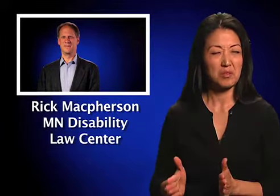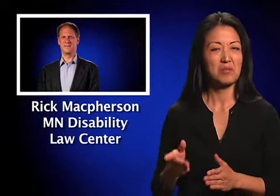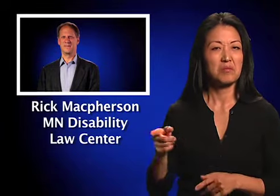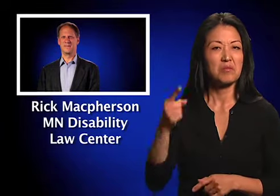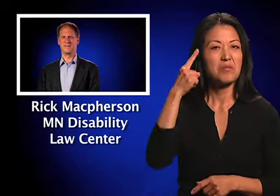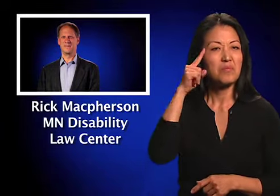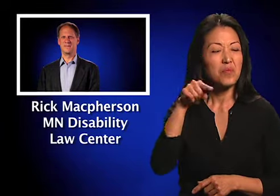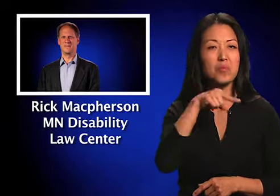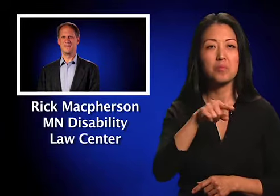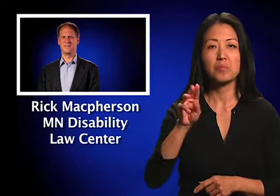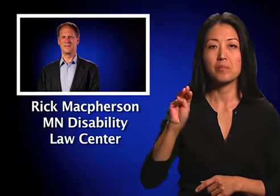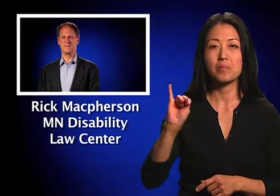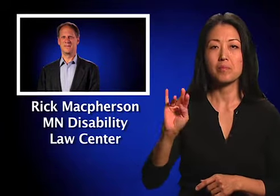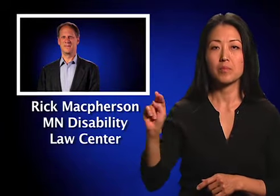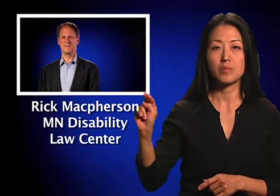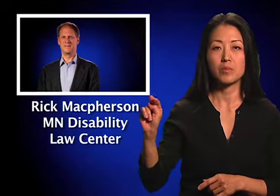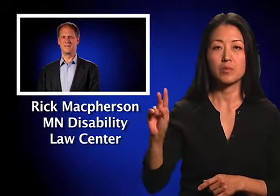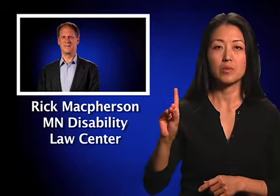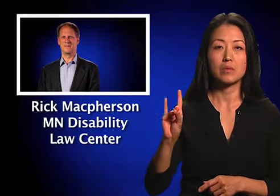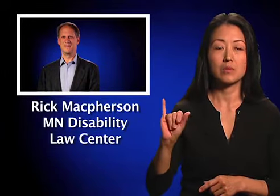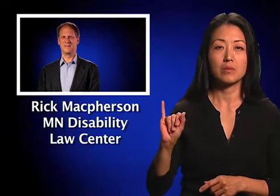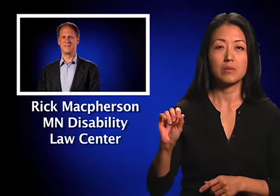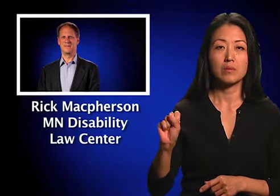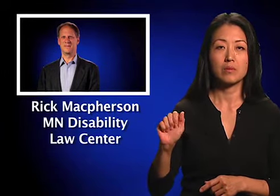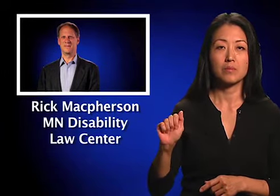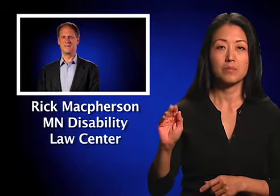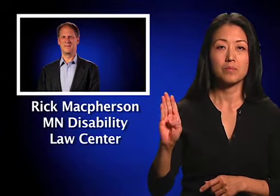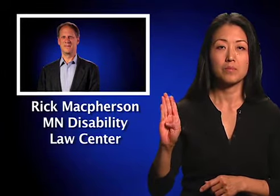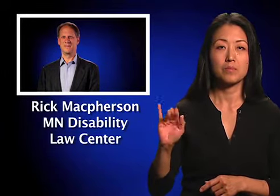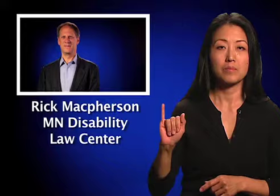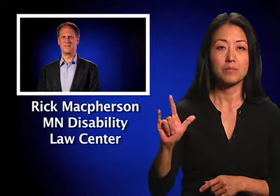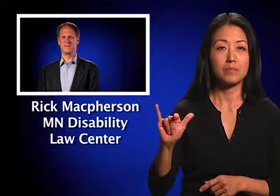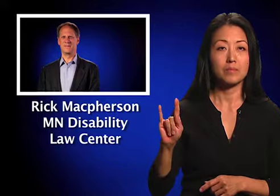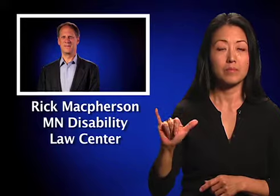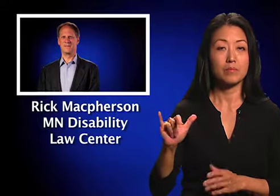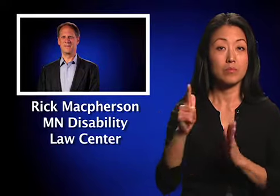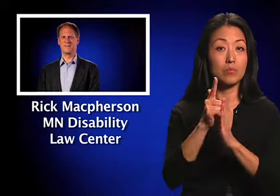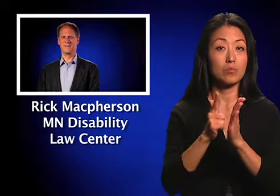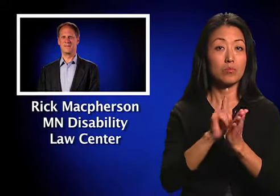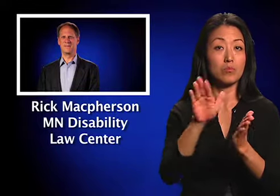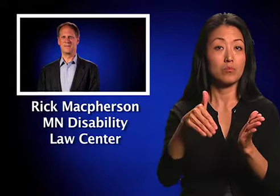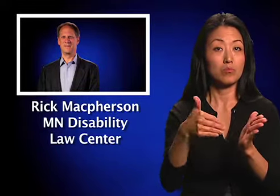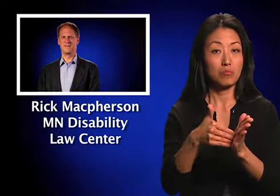who has worked with many deaf, deafblind and hard of hearing clients,